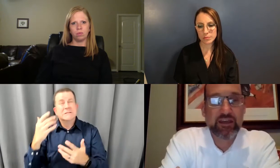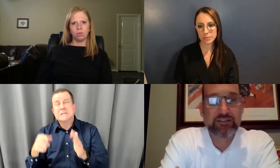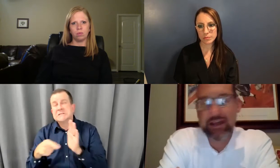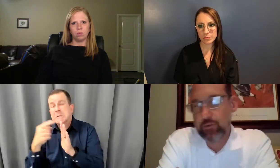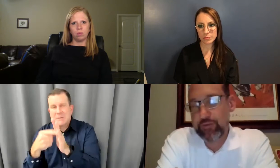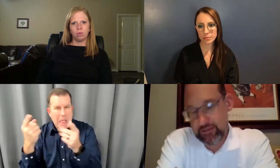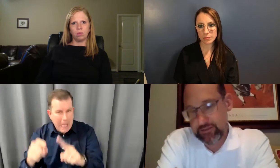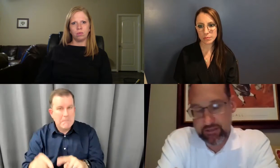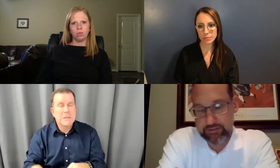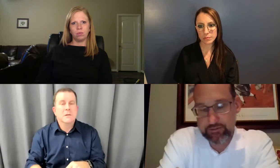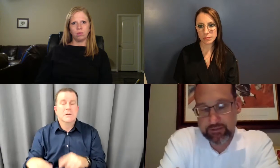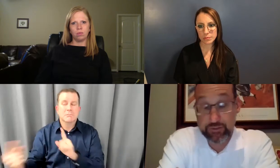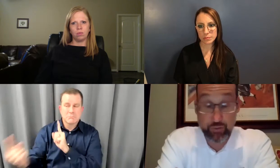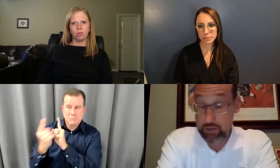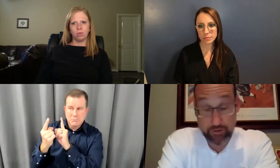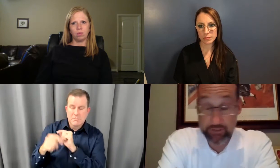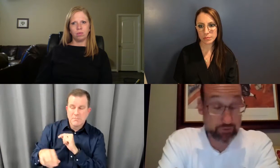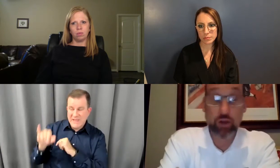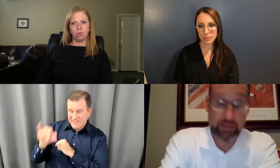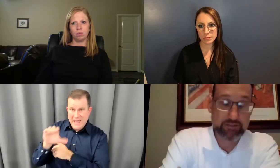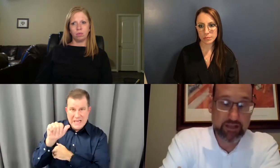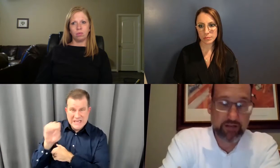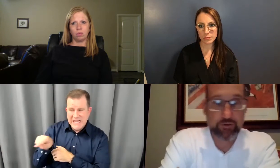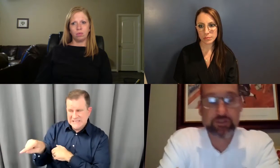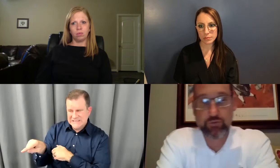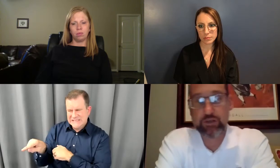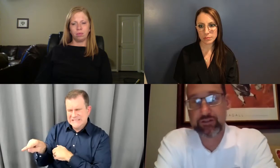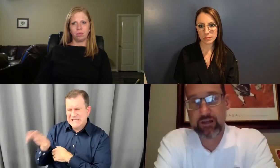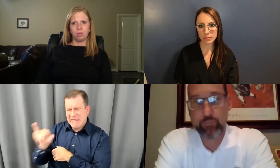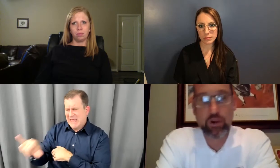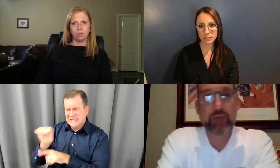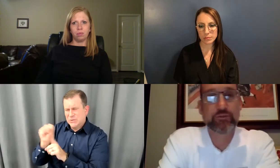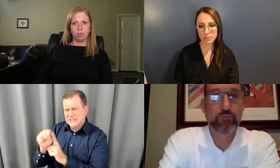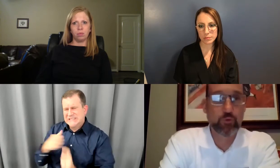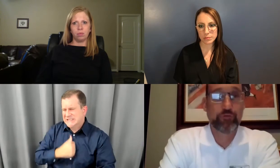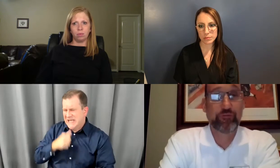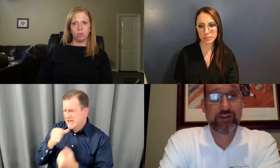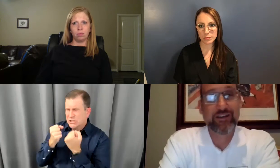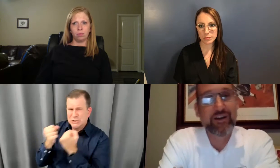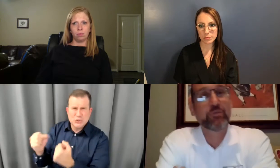that I don't think is a very strong case, and in those situations, I'm more apt to quote a fee.